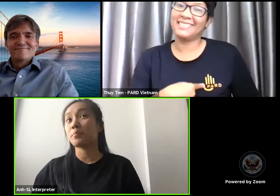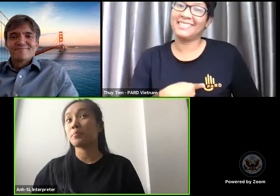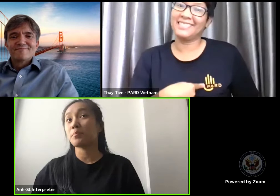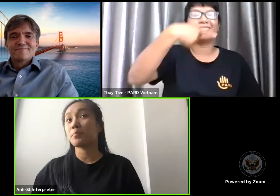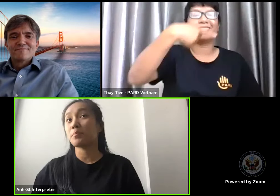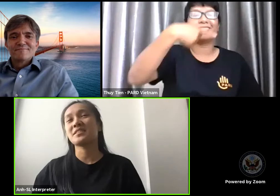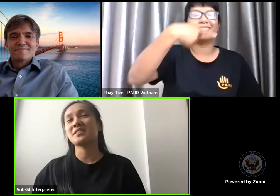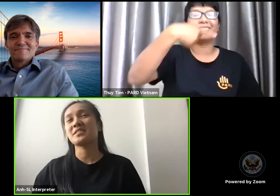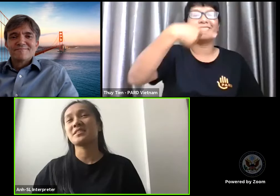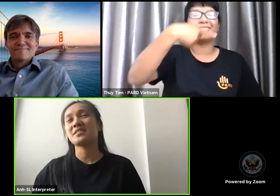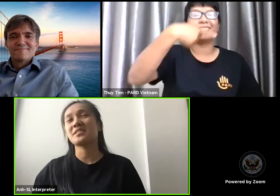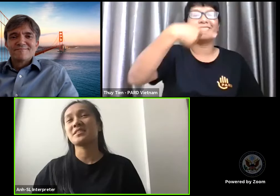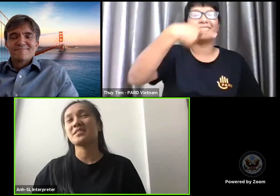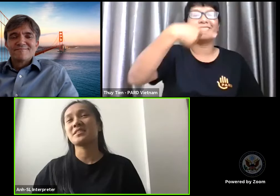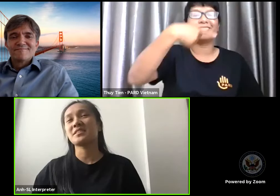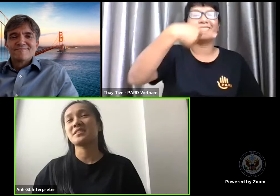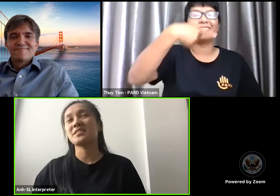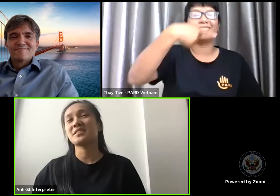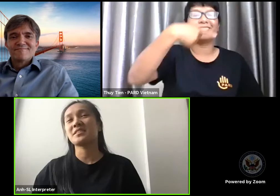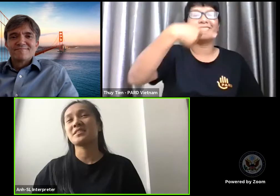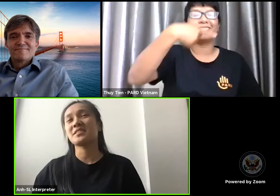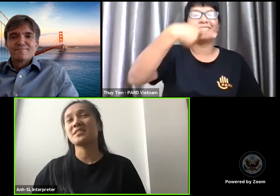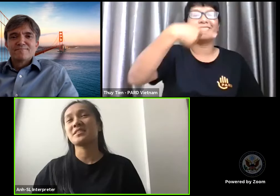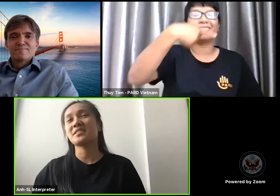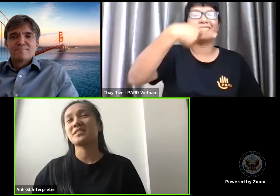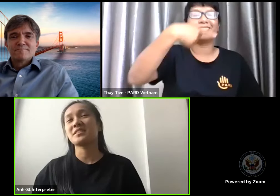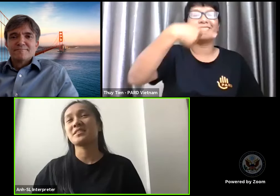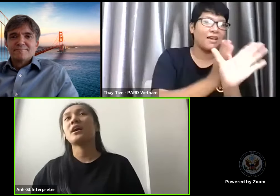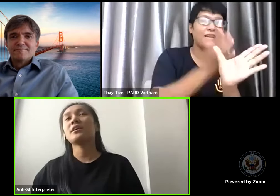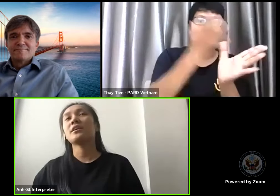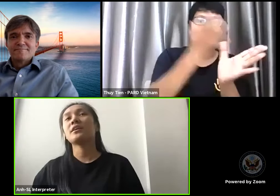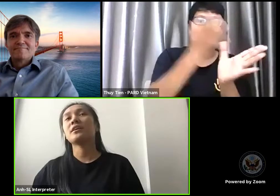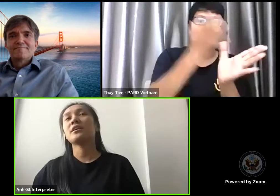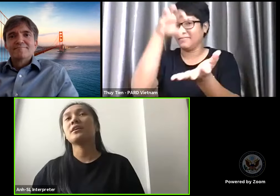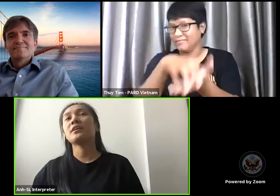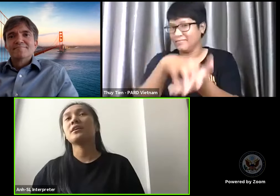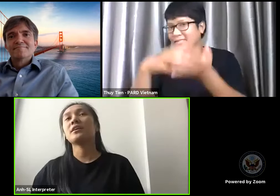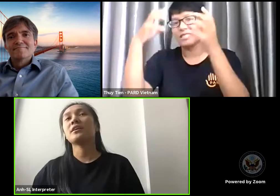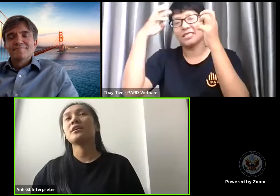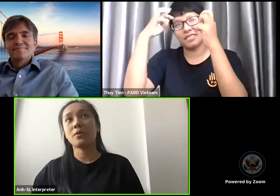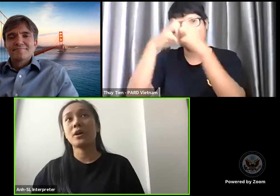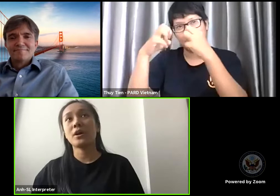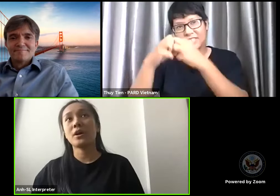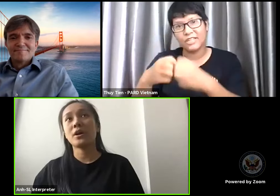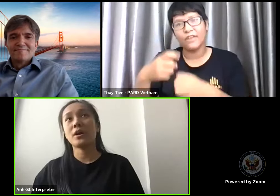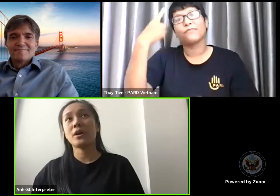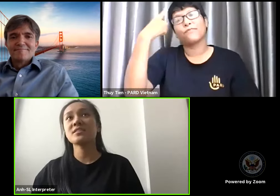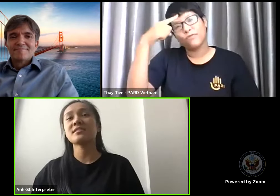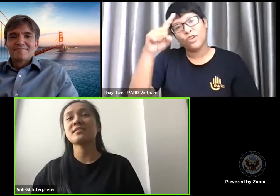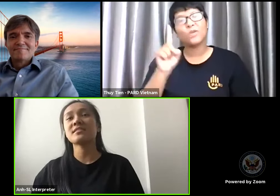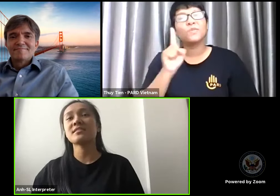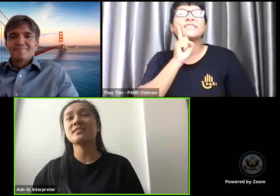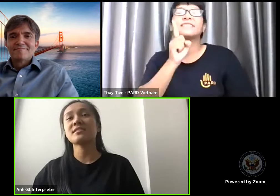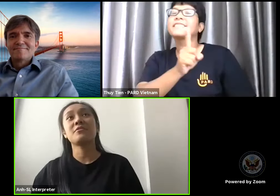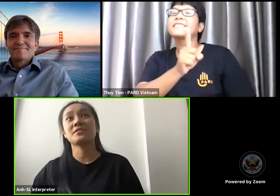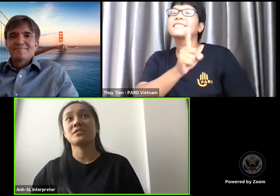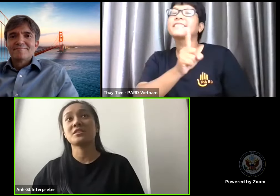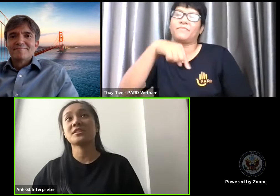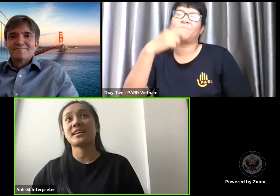of PARD as the logo you see on my t-shirt, so PARD is stand for Psychoeducation and Applied Research